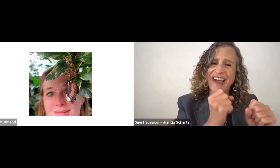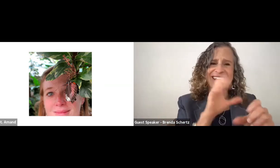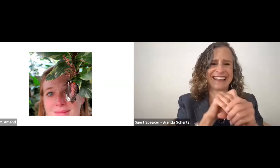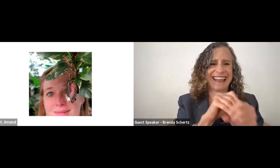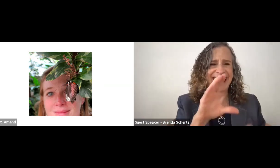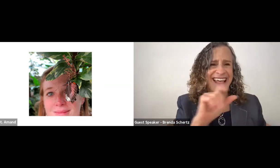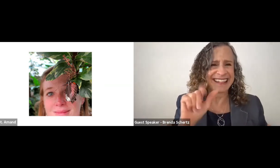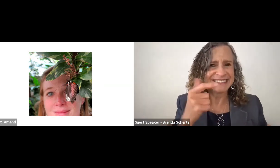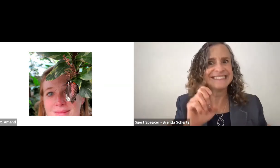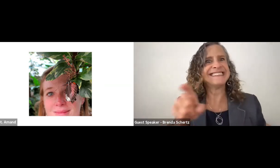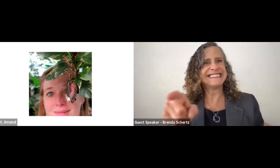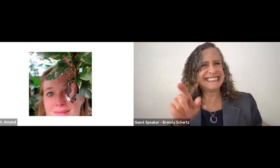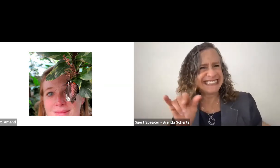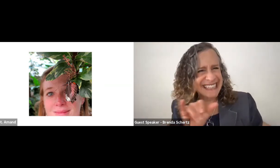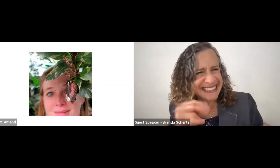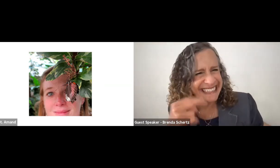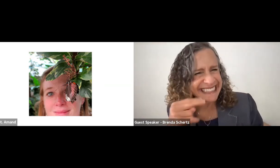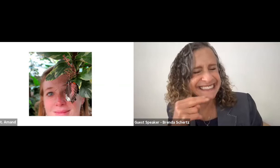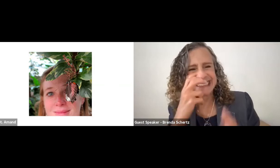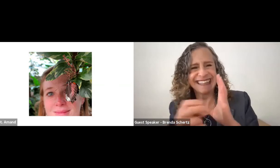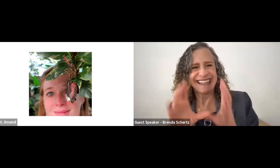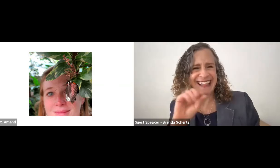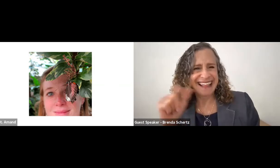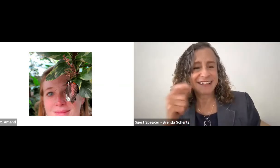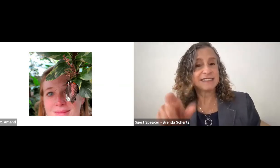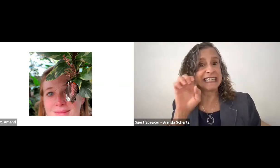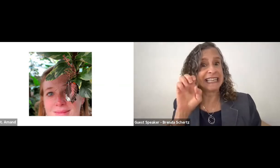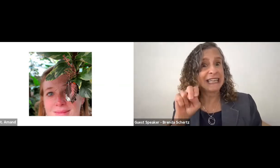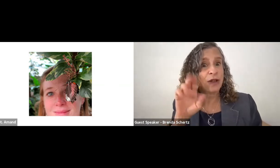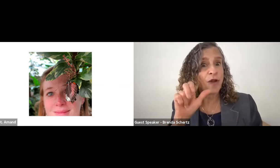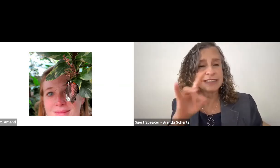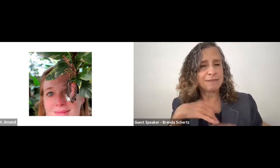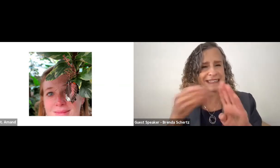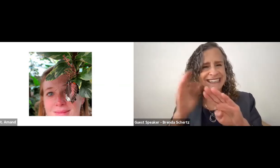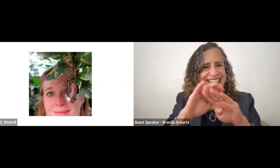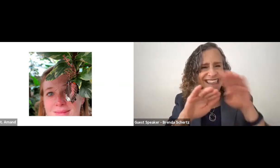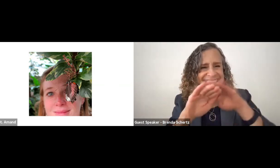He also helped make encaustic collage, for example.